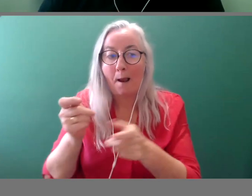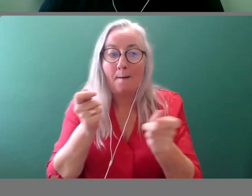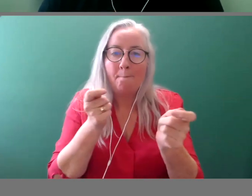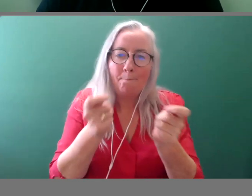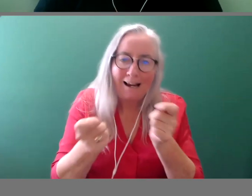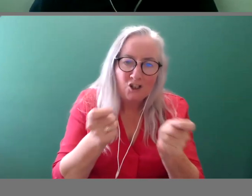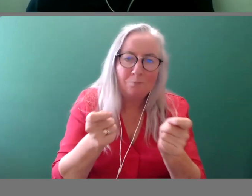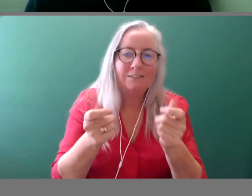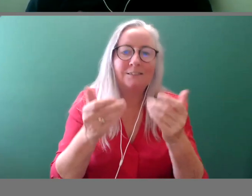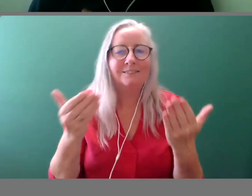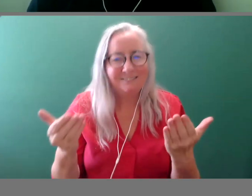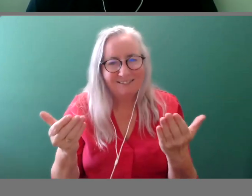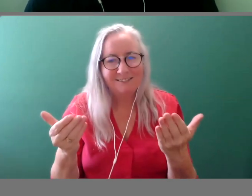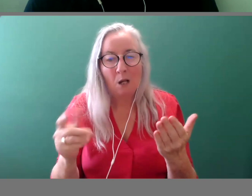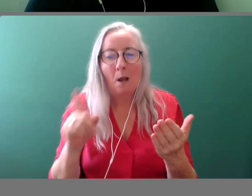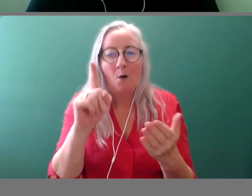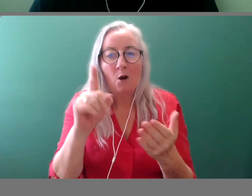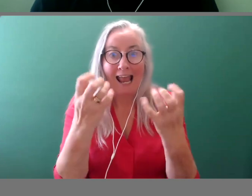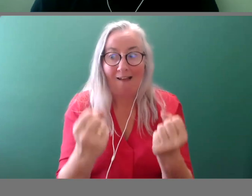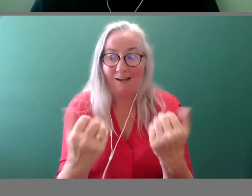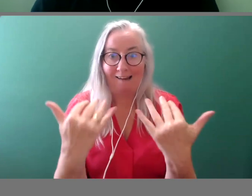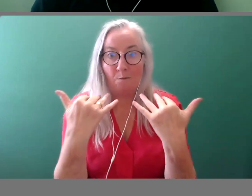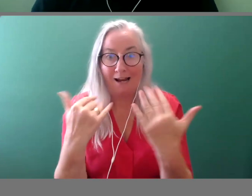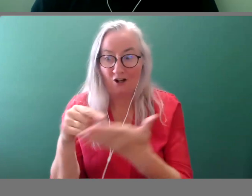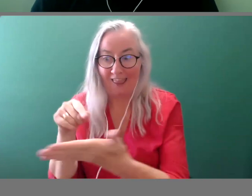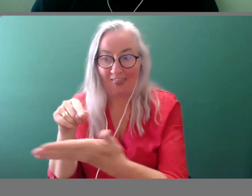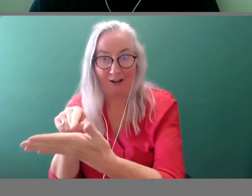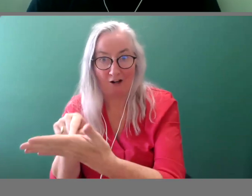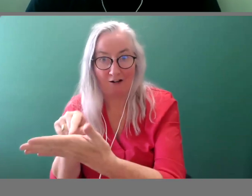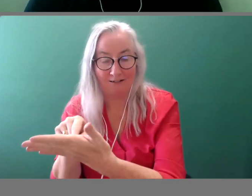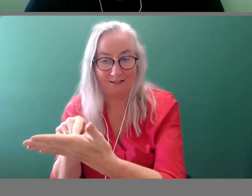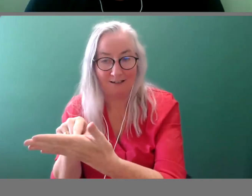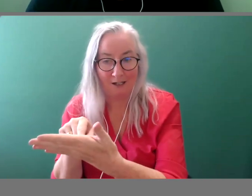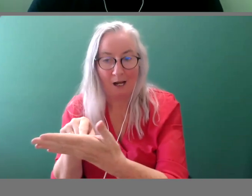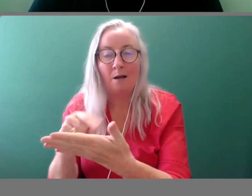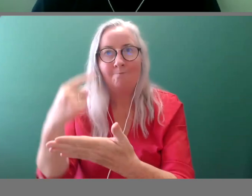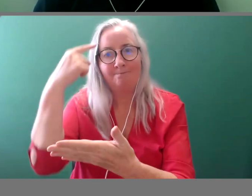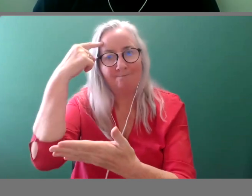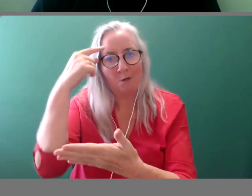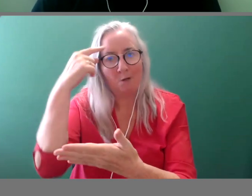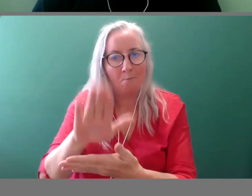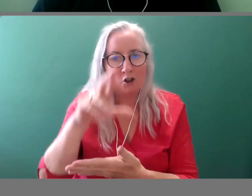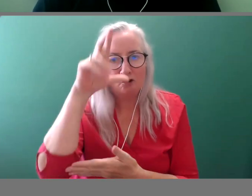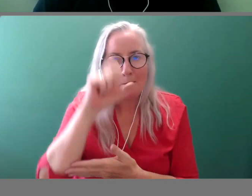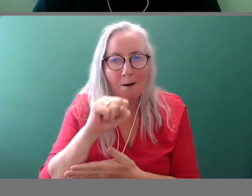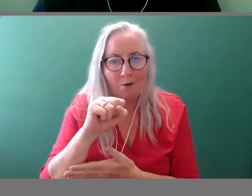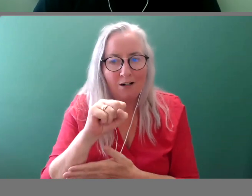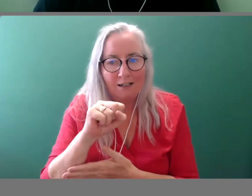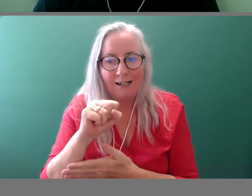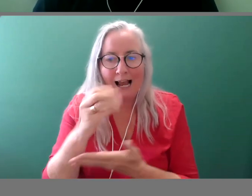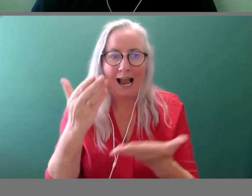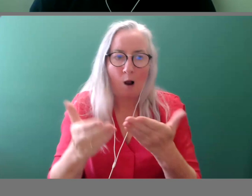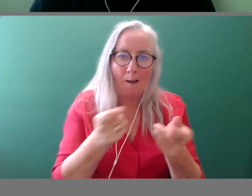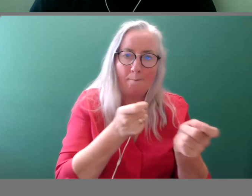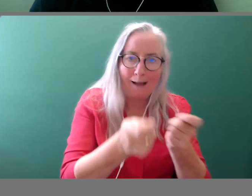there is information there to make us mindful of issues around management and maintenance to